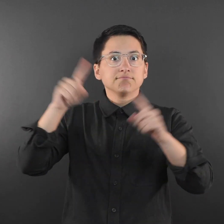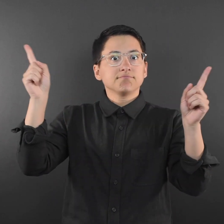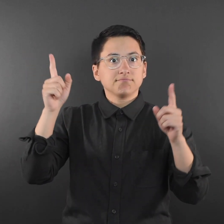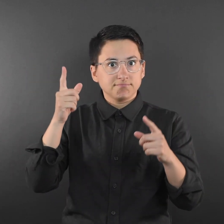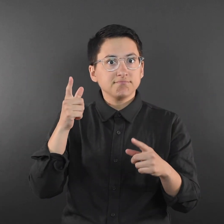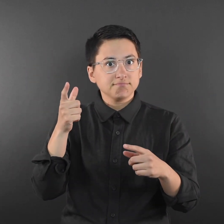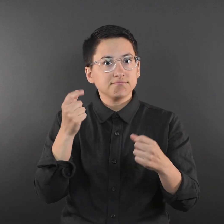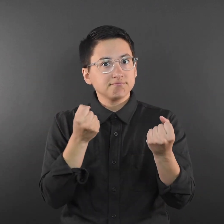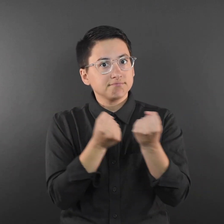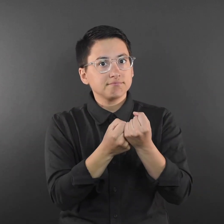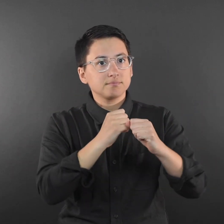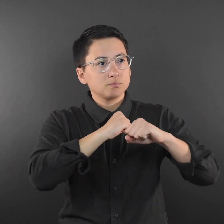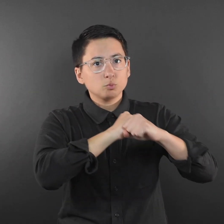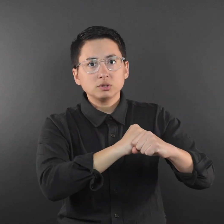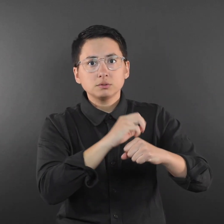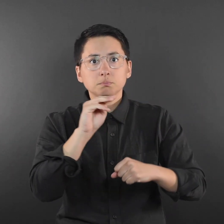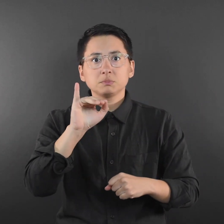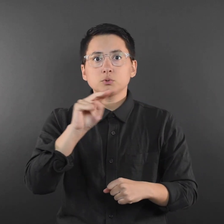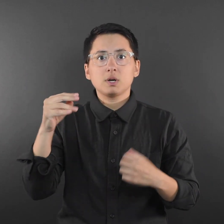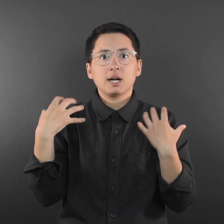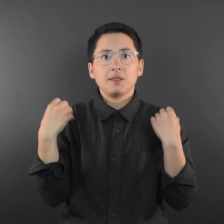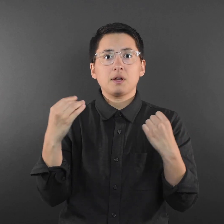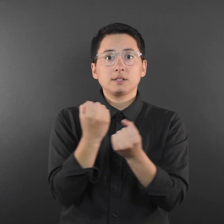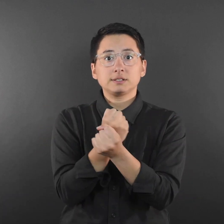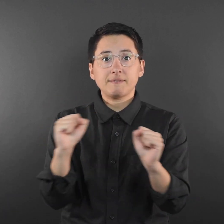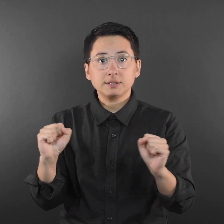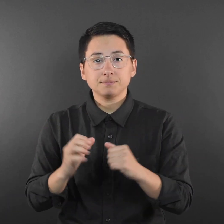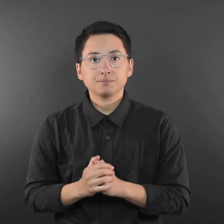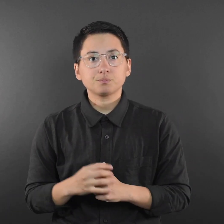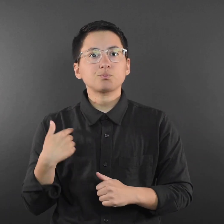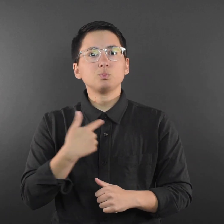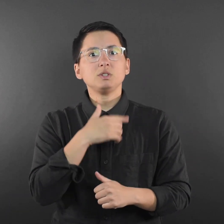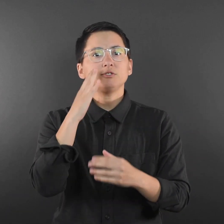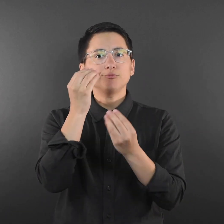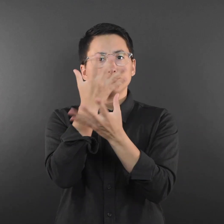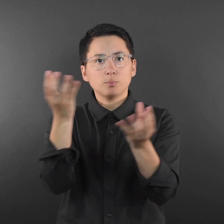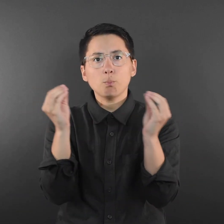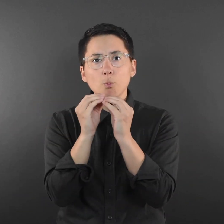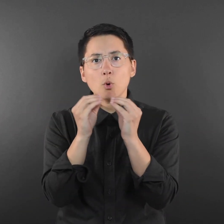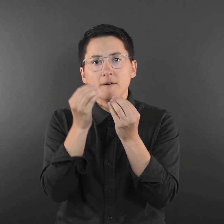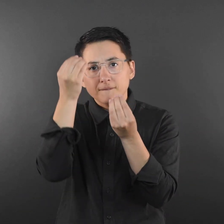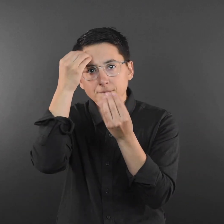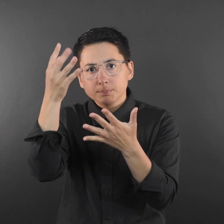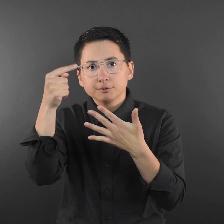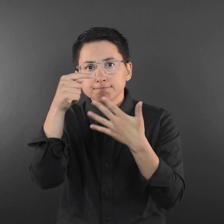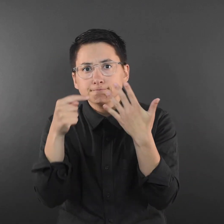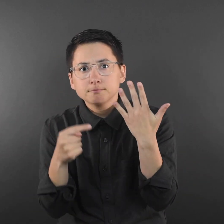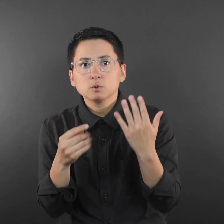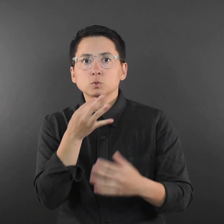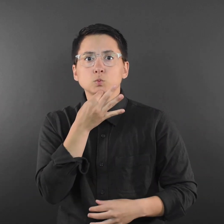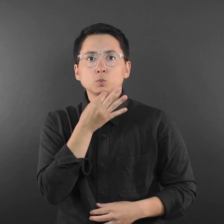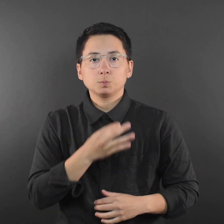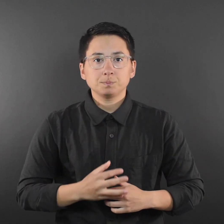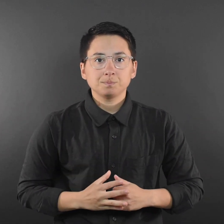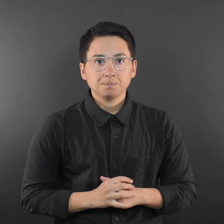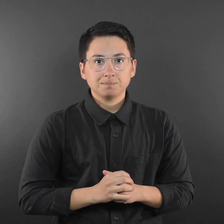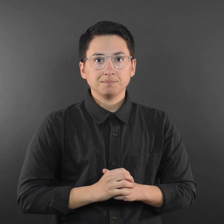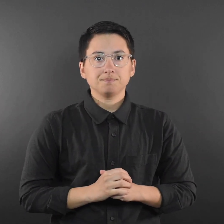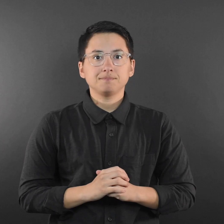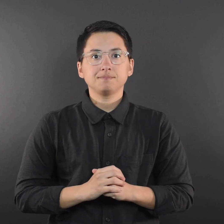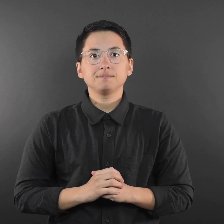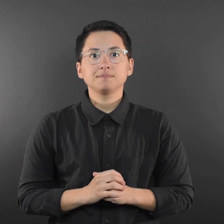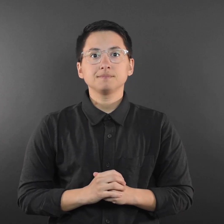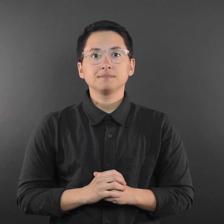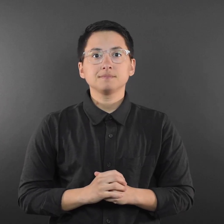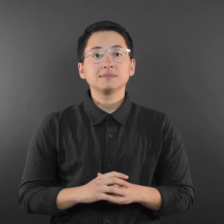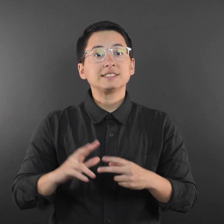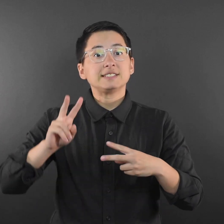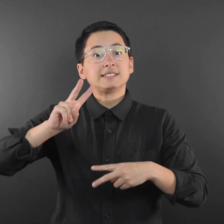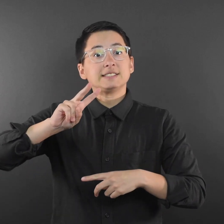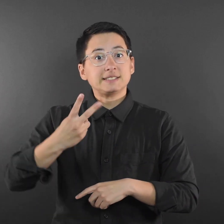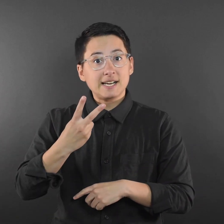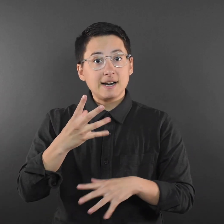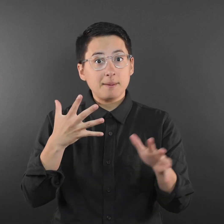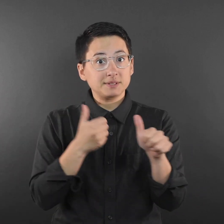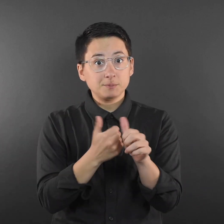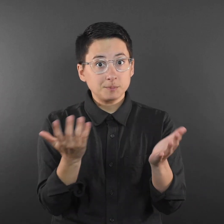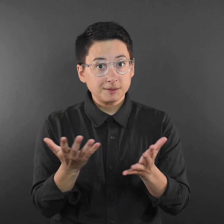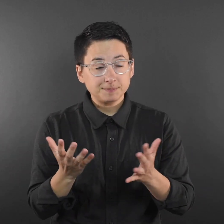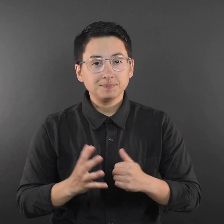We will share more details closer to the date. New Online COVID-19 Testing Program